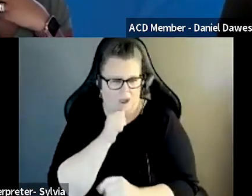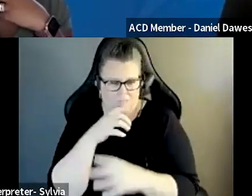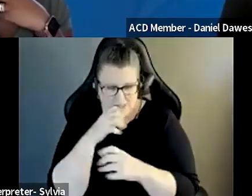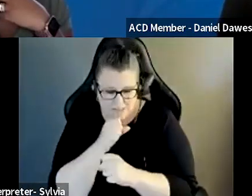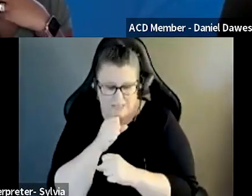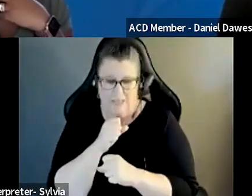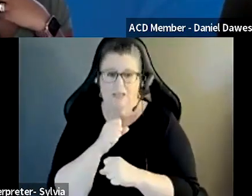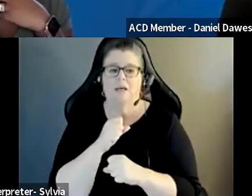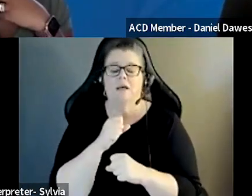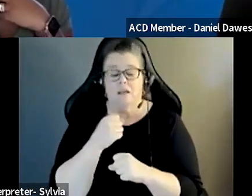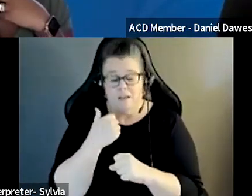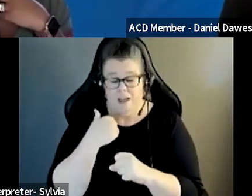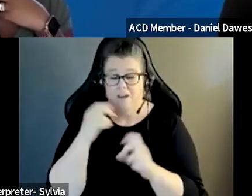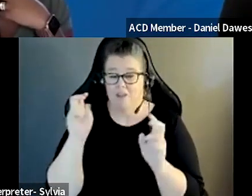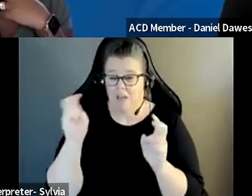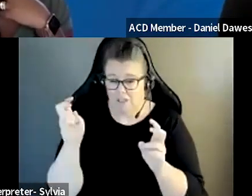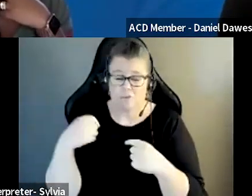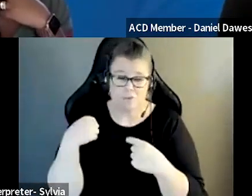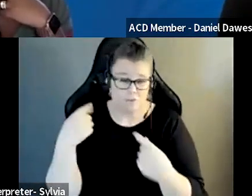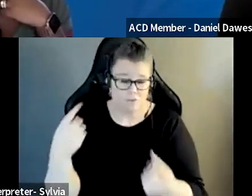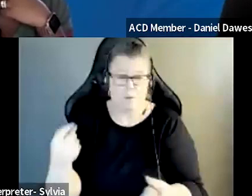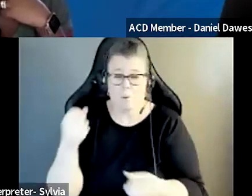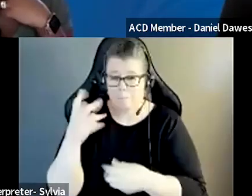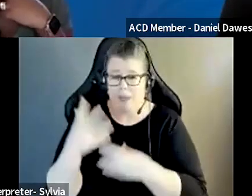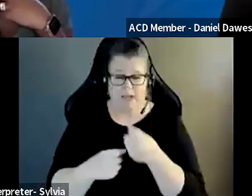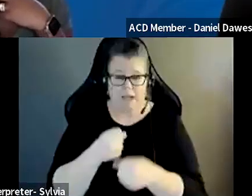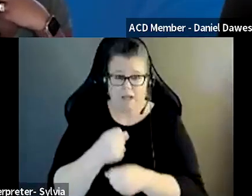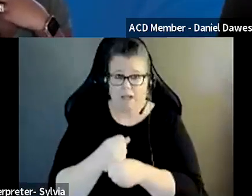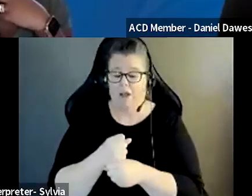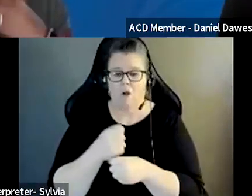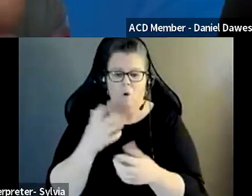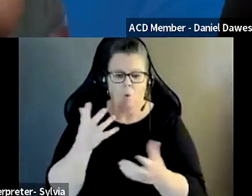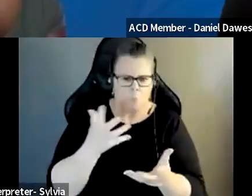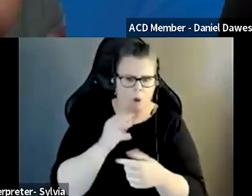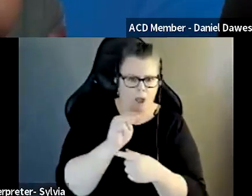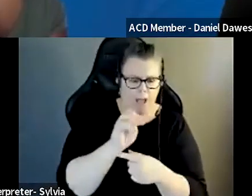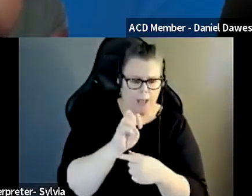as you know, is what metadata needs to go with what, say, lab data?